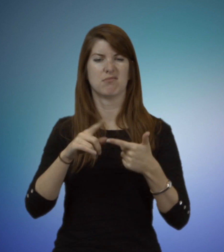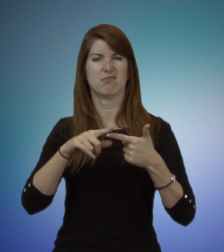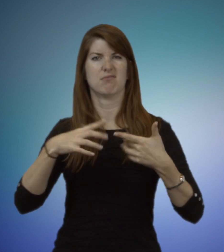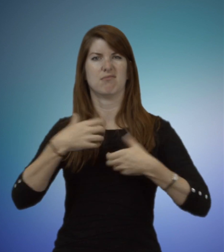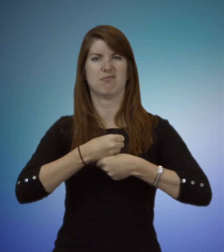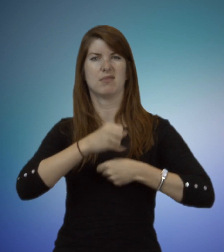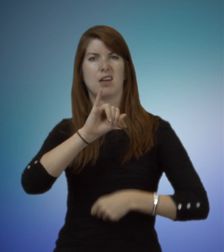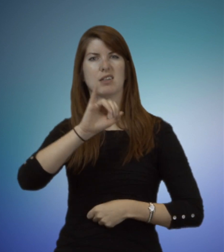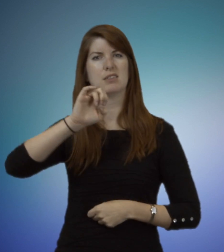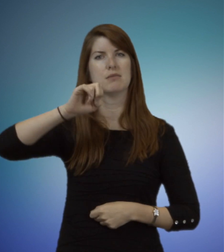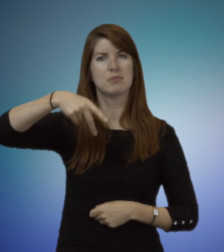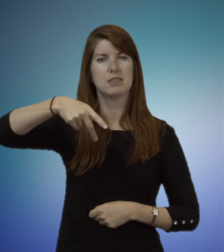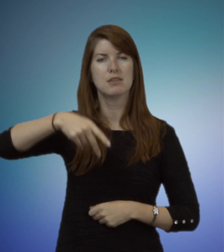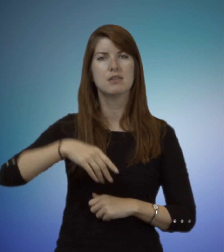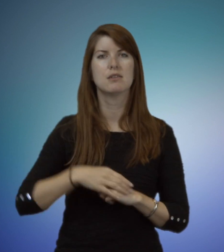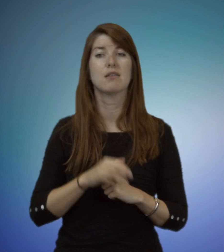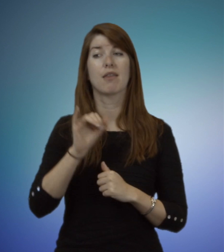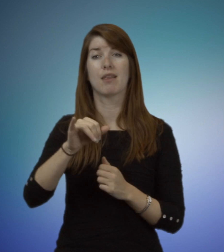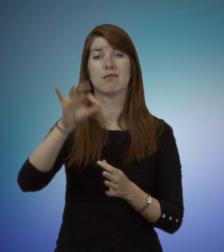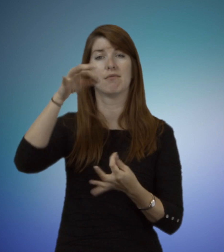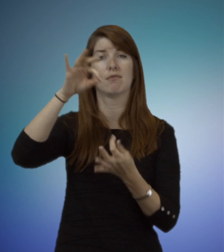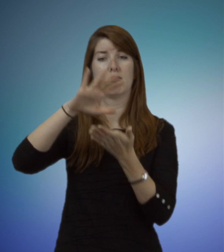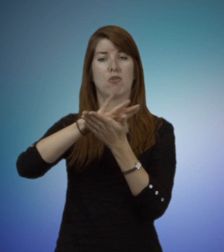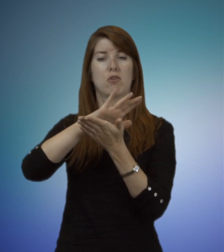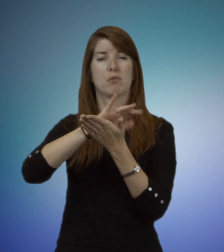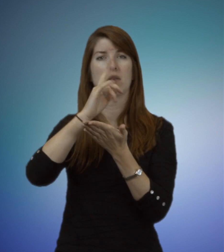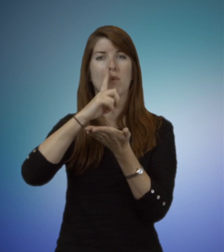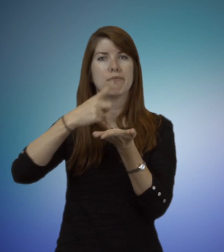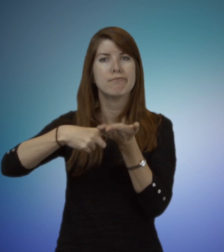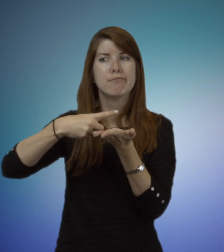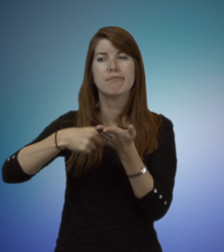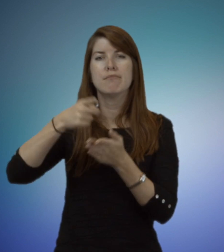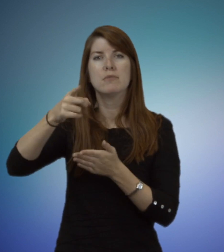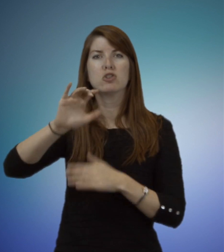and it's the document that discusses what a child's services are.